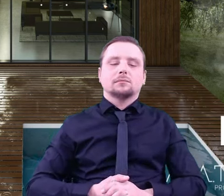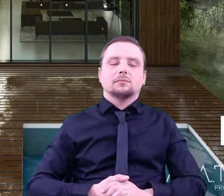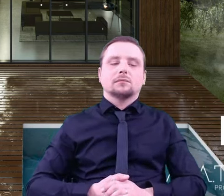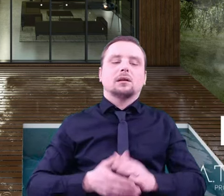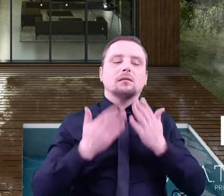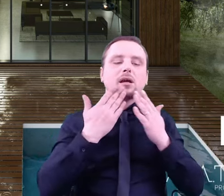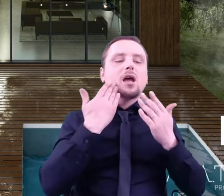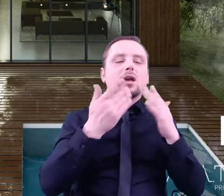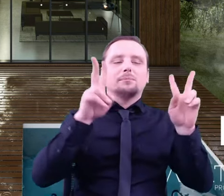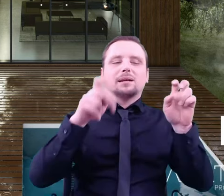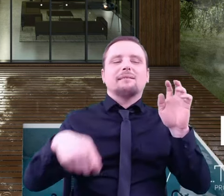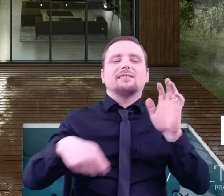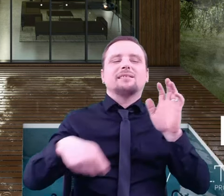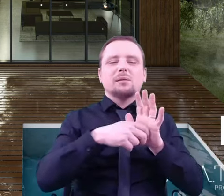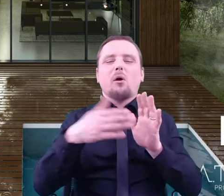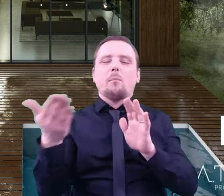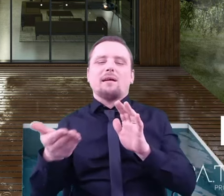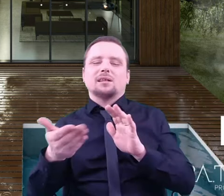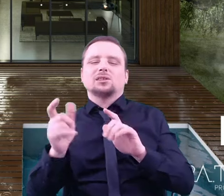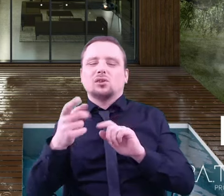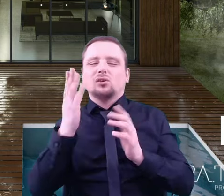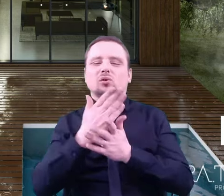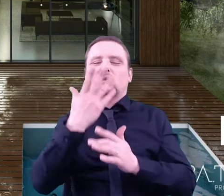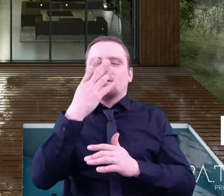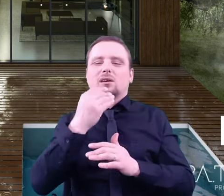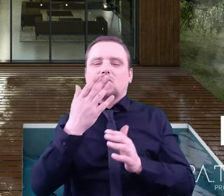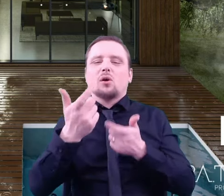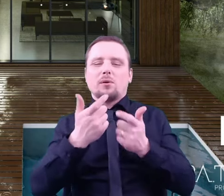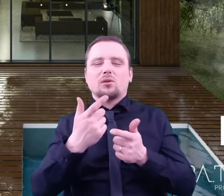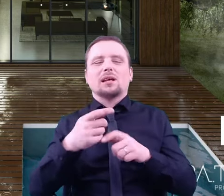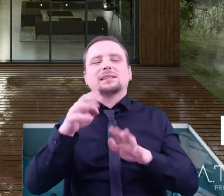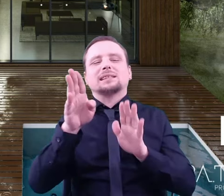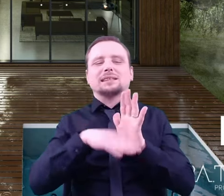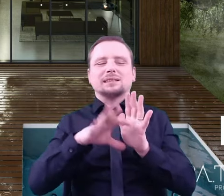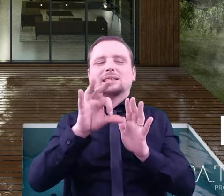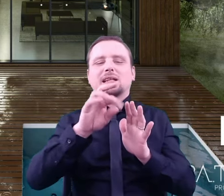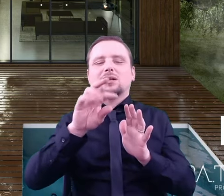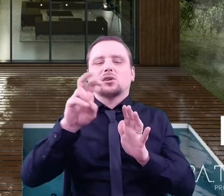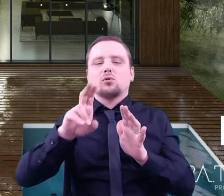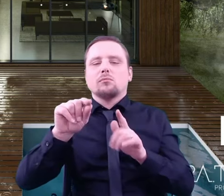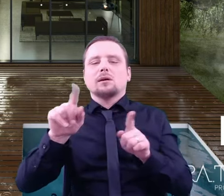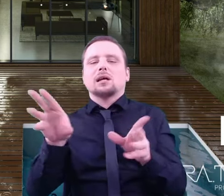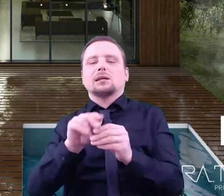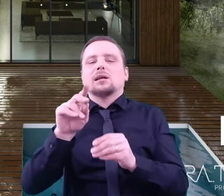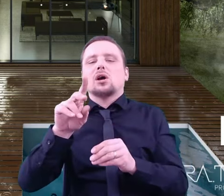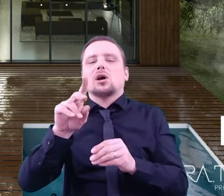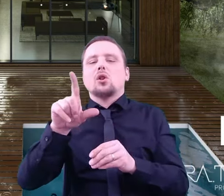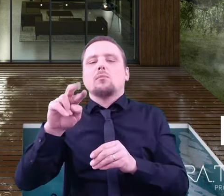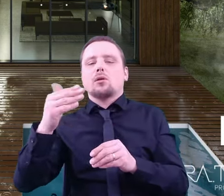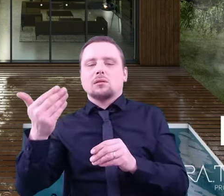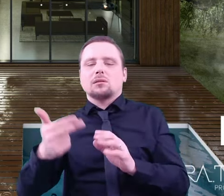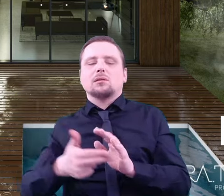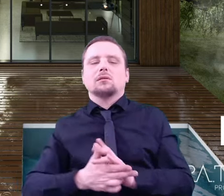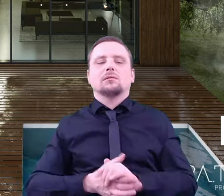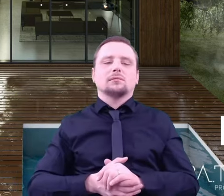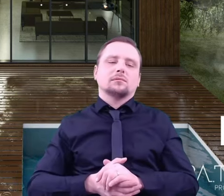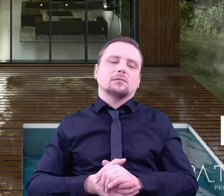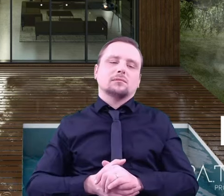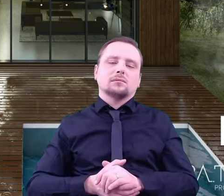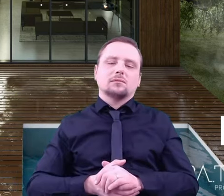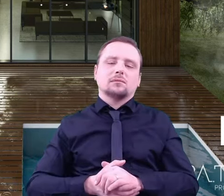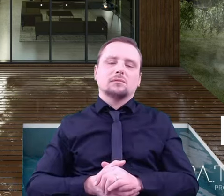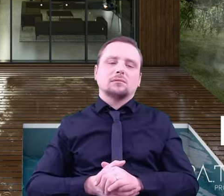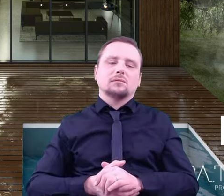On the right, our visualization, created traditionally with SketchUp and LUMION, i.e. GPU.